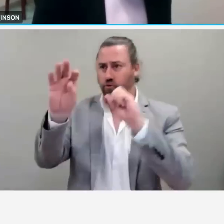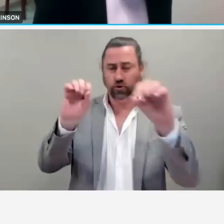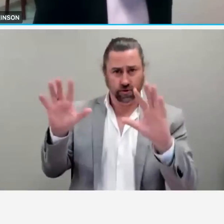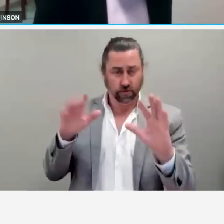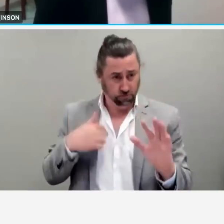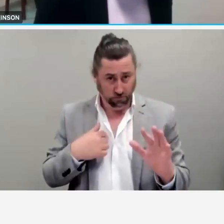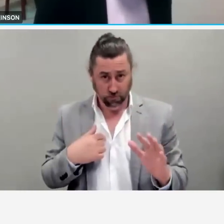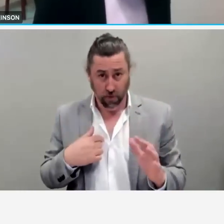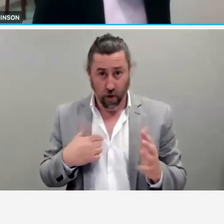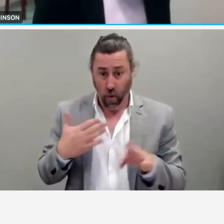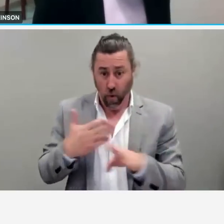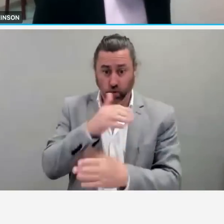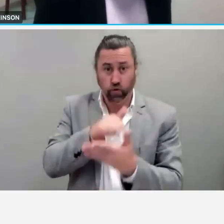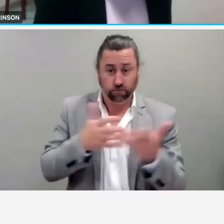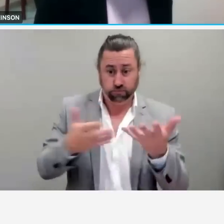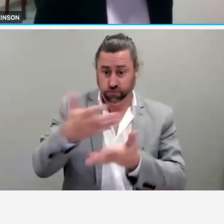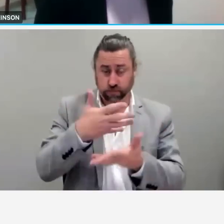team is in the process of pulling together some findings and insights.